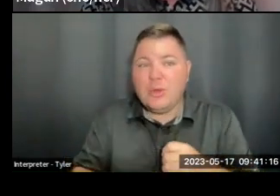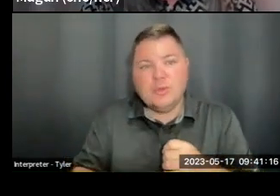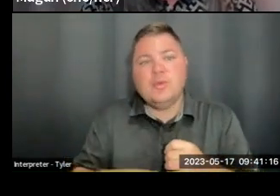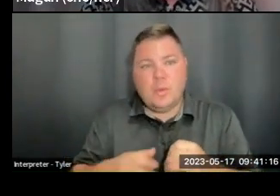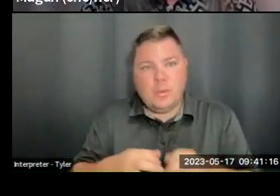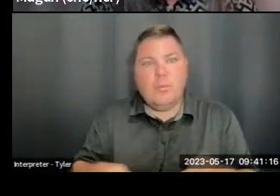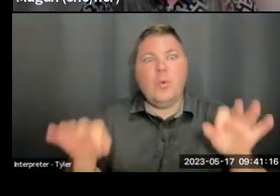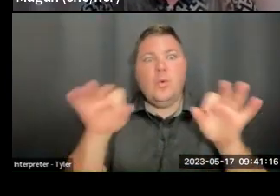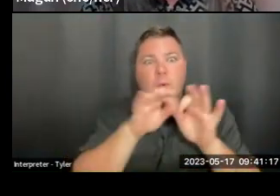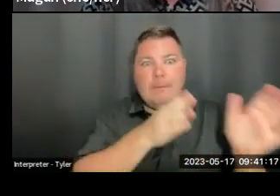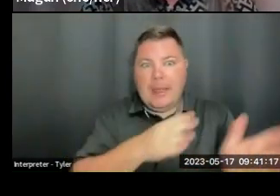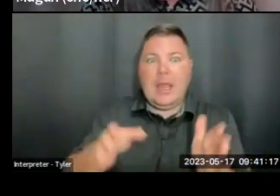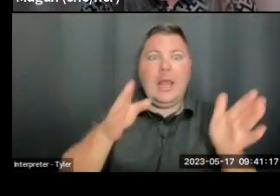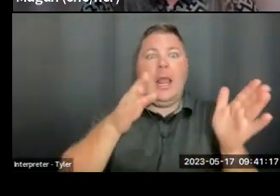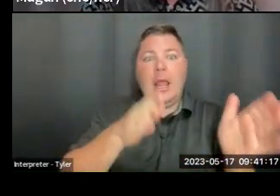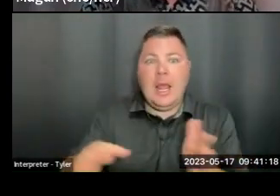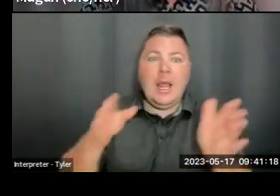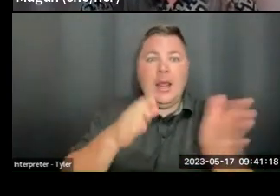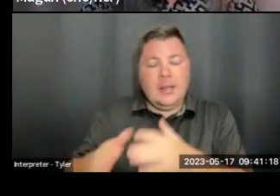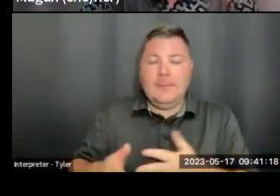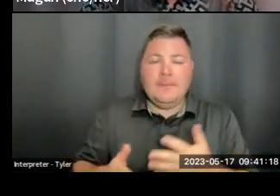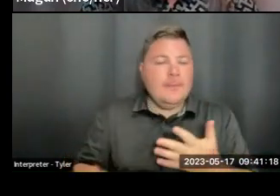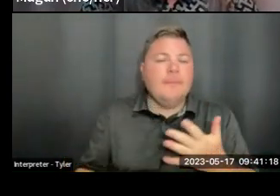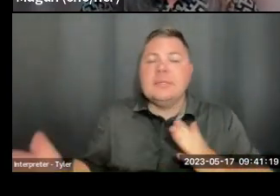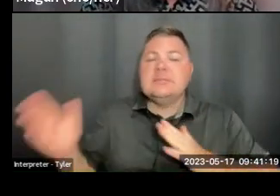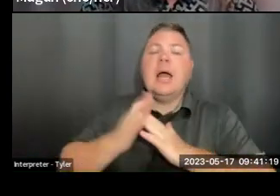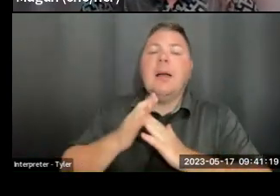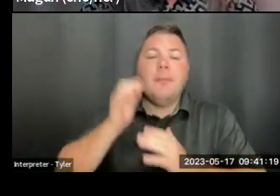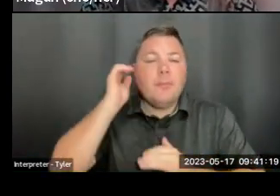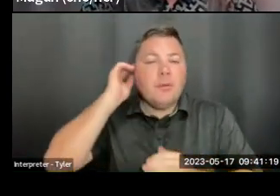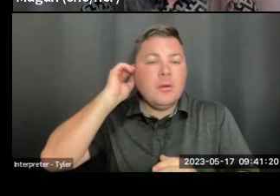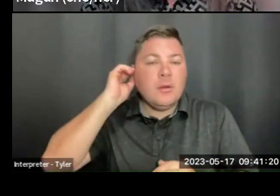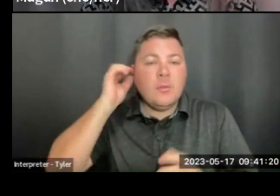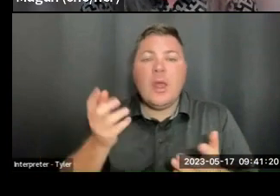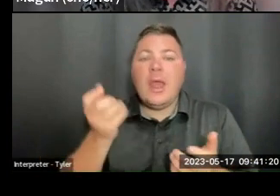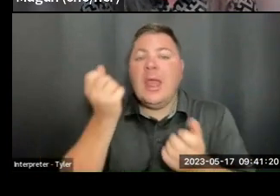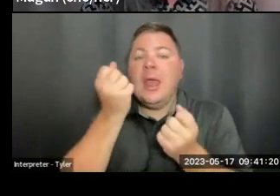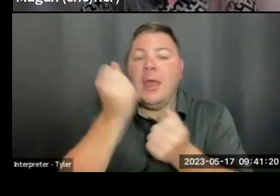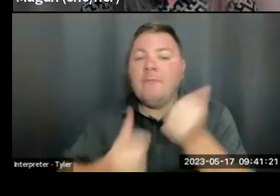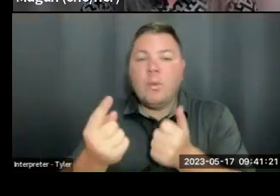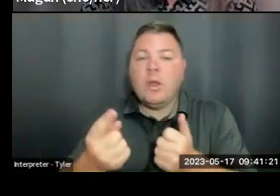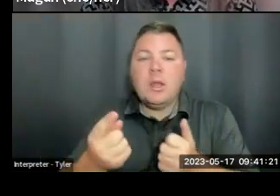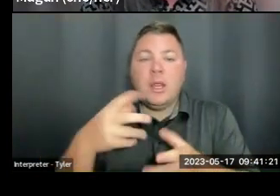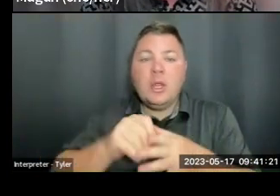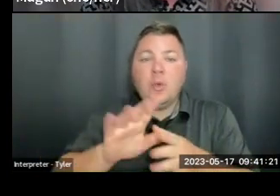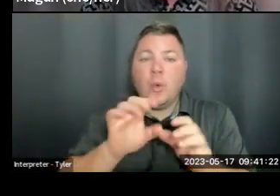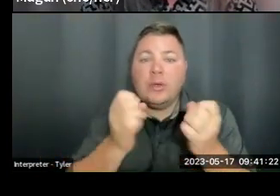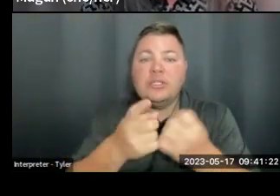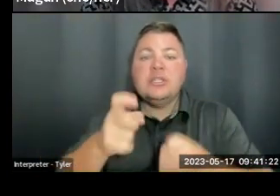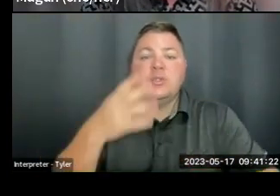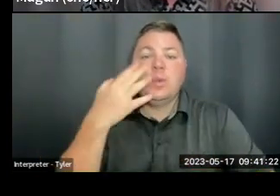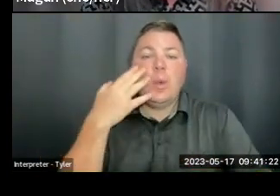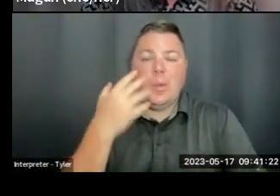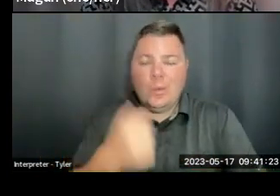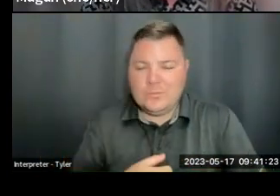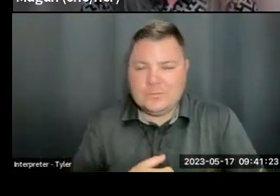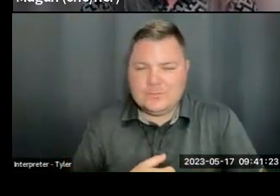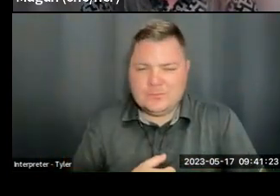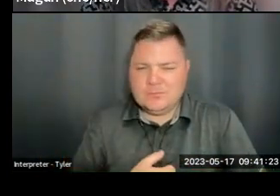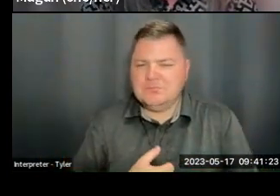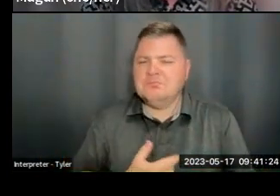for your needs. Please, plan. Most importantly, everyone in your